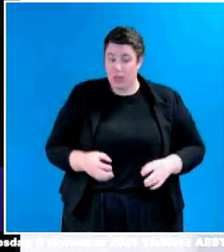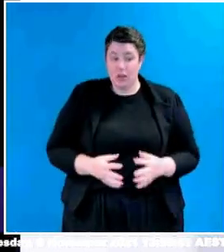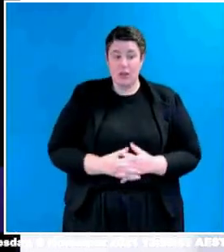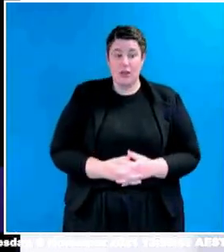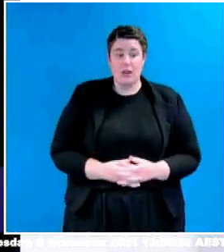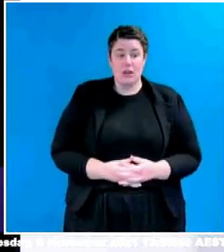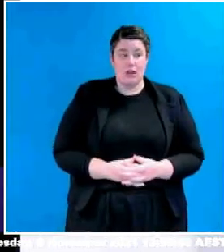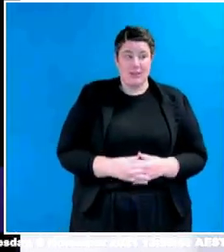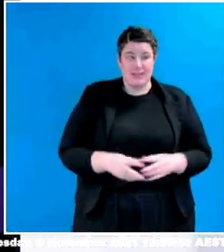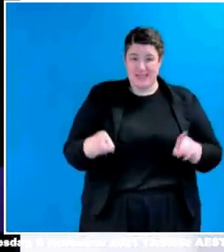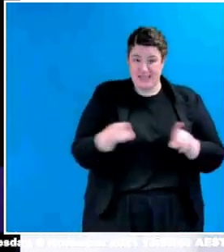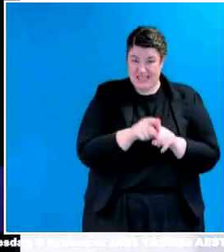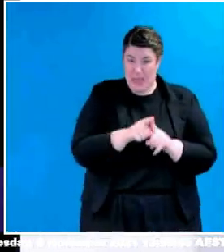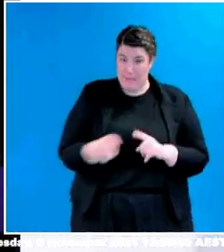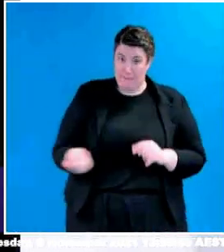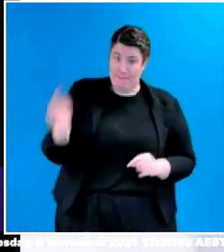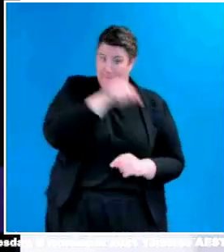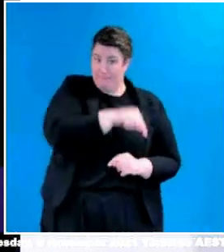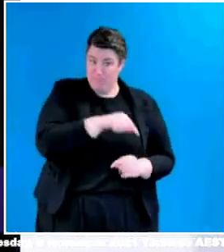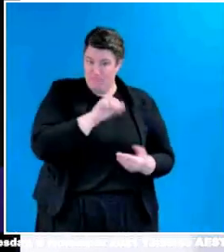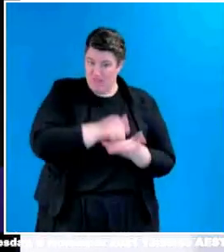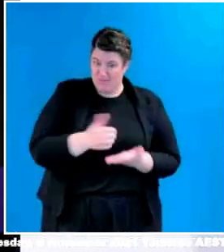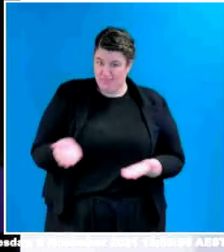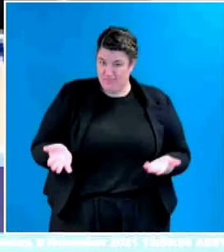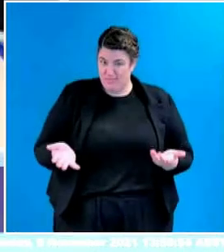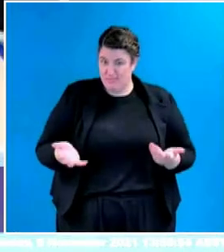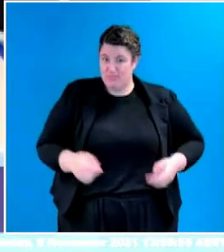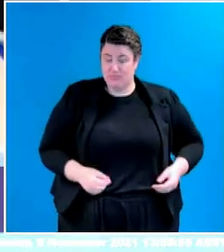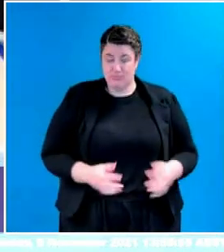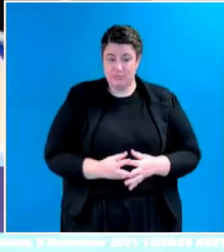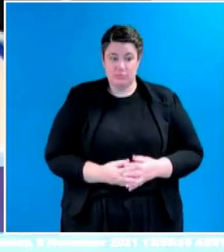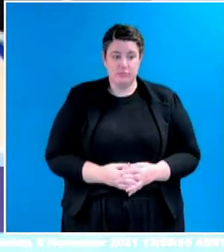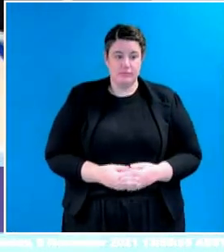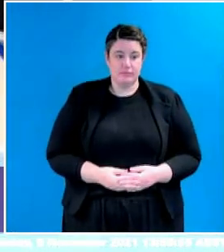It seems to be the same as Ms Robertson's title. No, that's not correct.